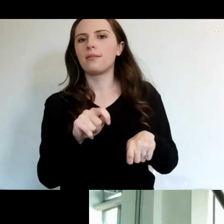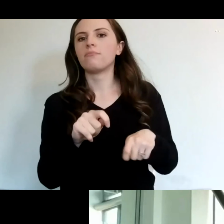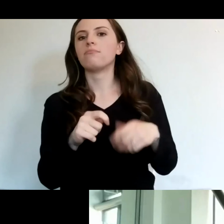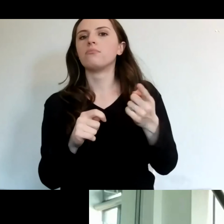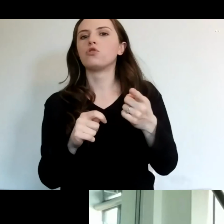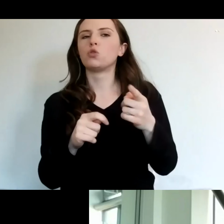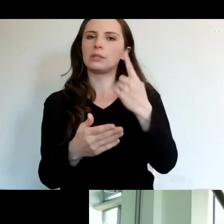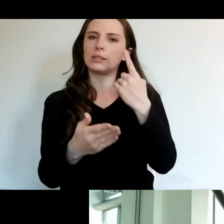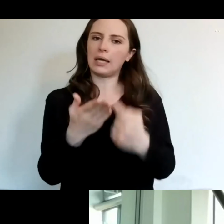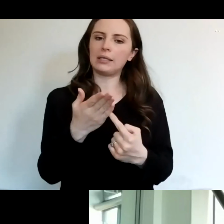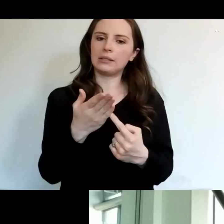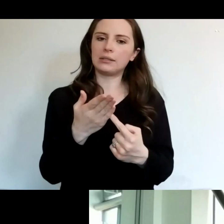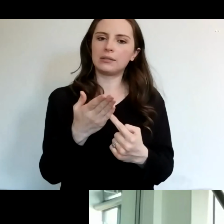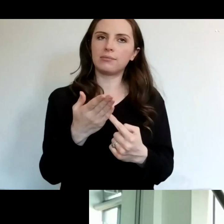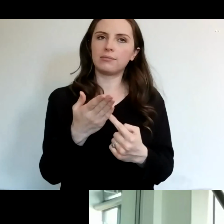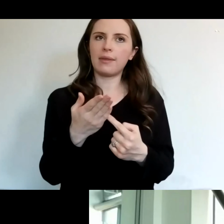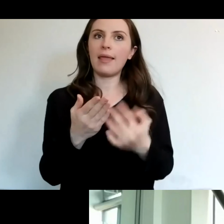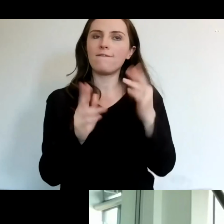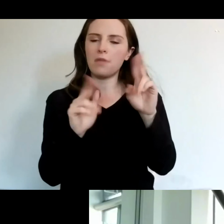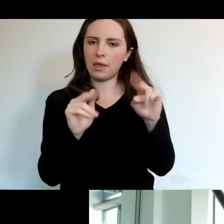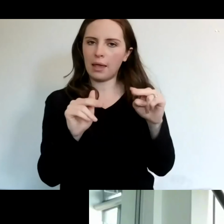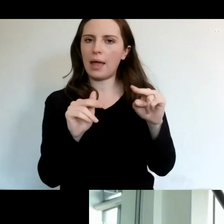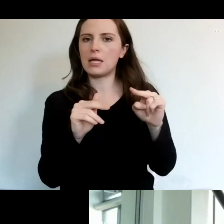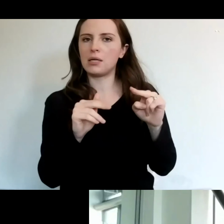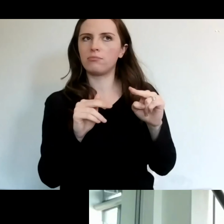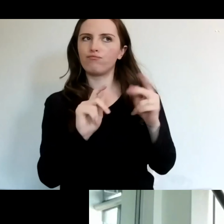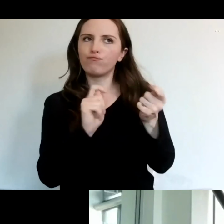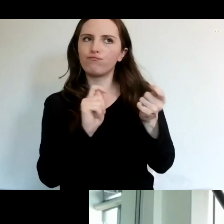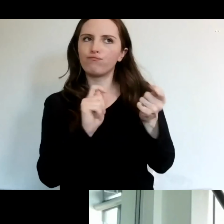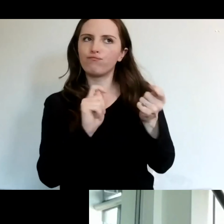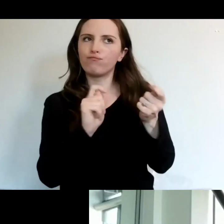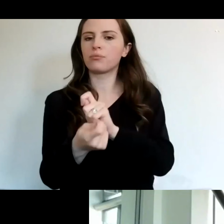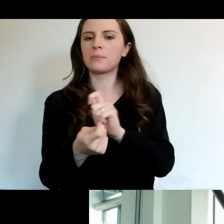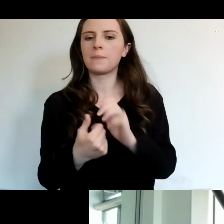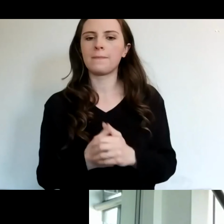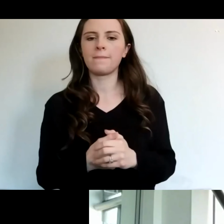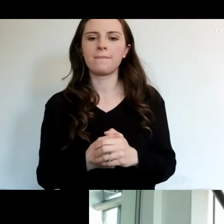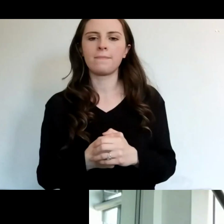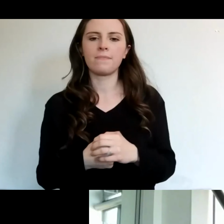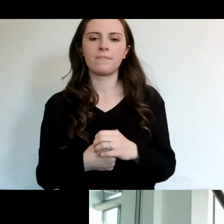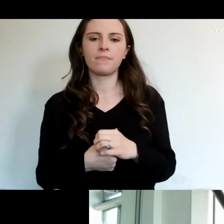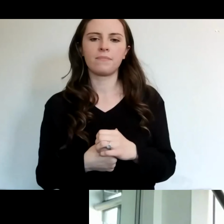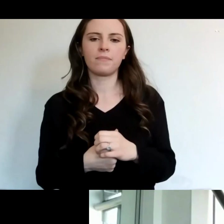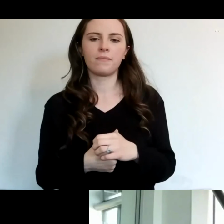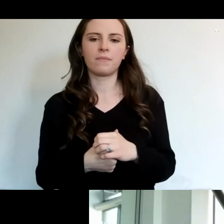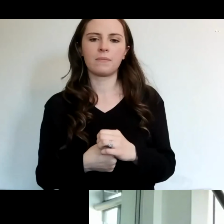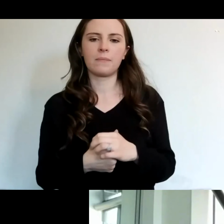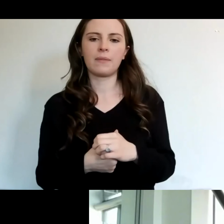or at least unless it presents a disproportional burden.